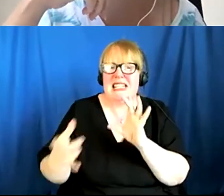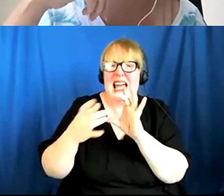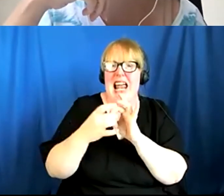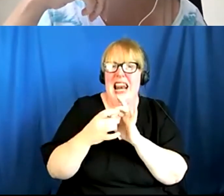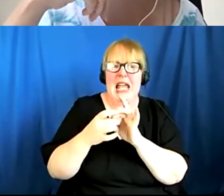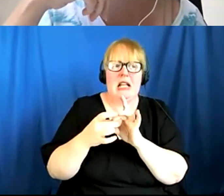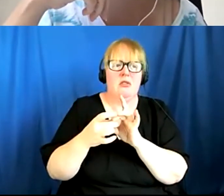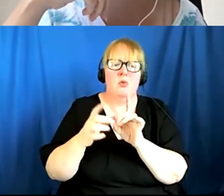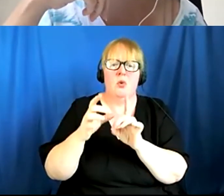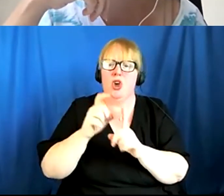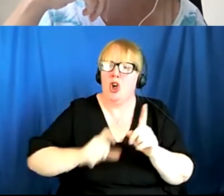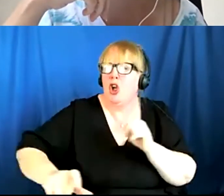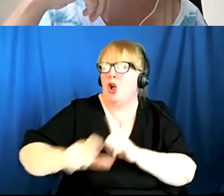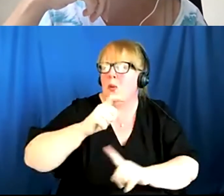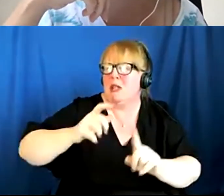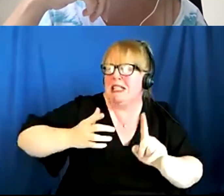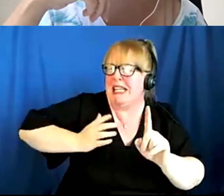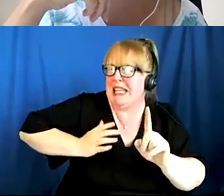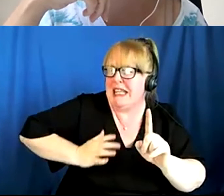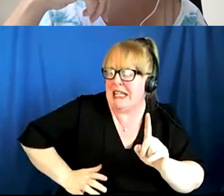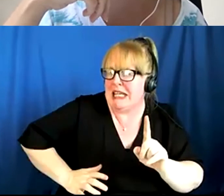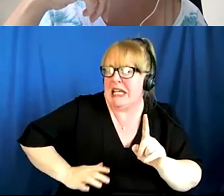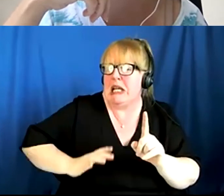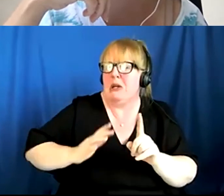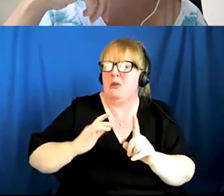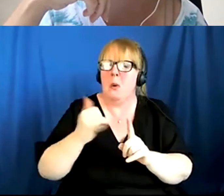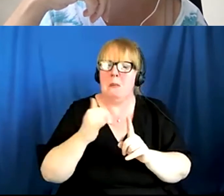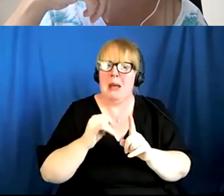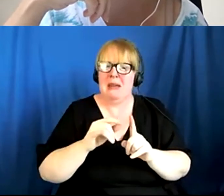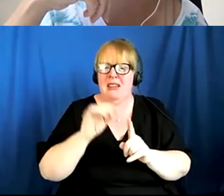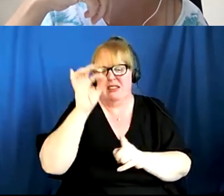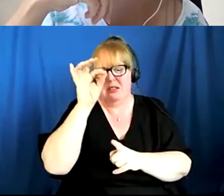Or is it a wish to work with a certain topic? How do you start off your projects?